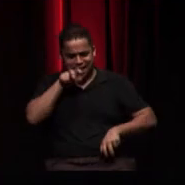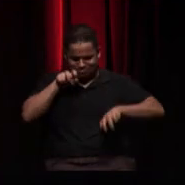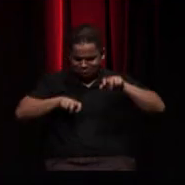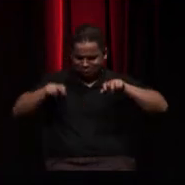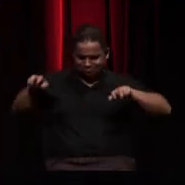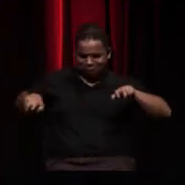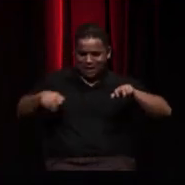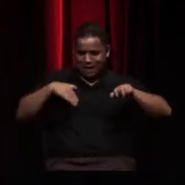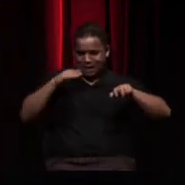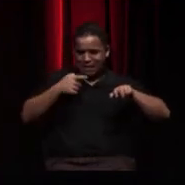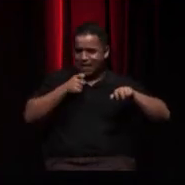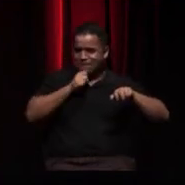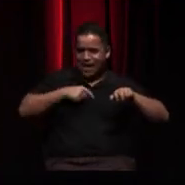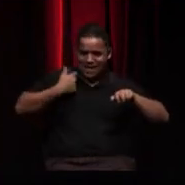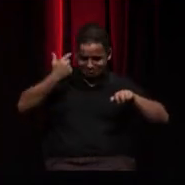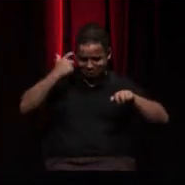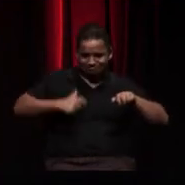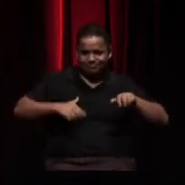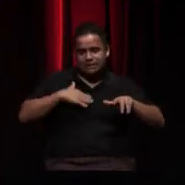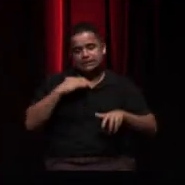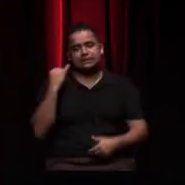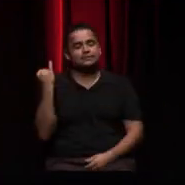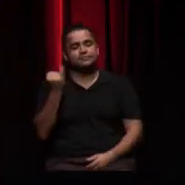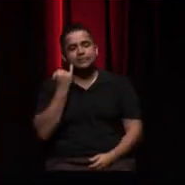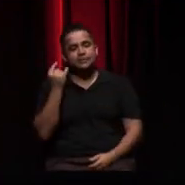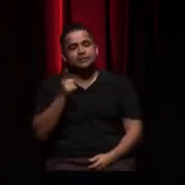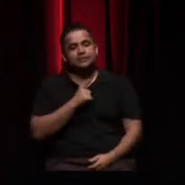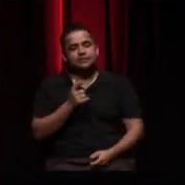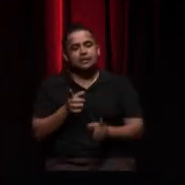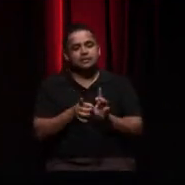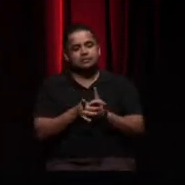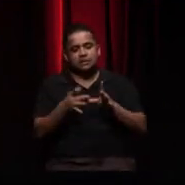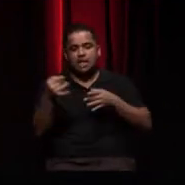It’s very important to have spaces for discussion